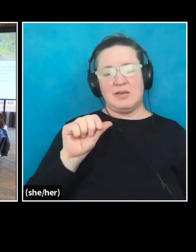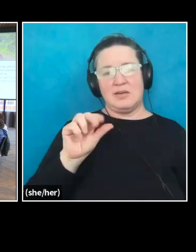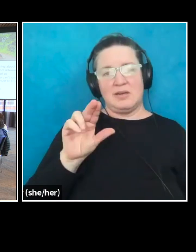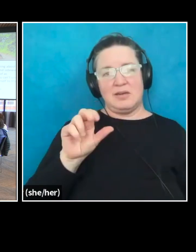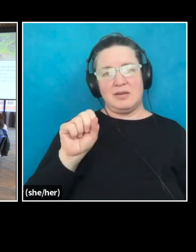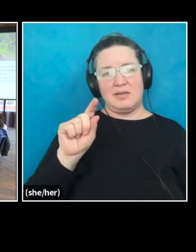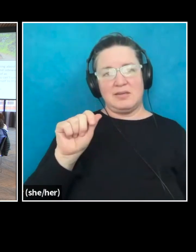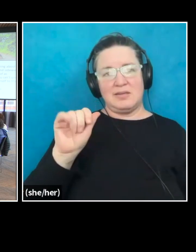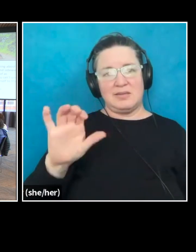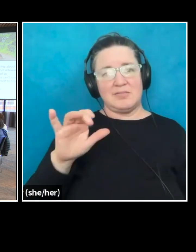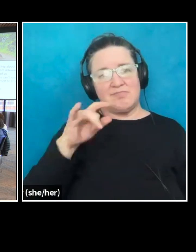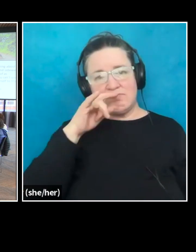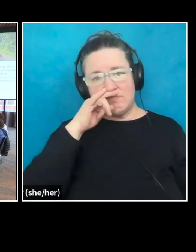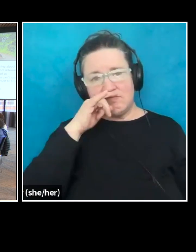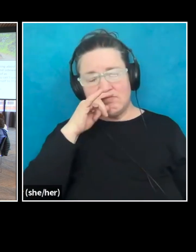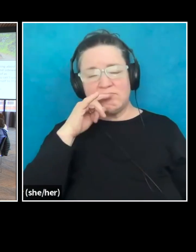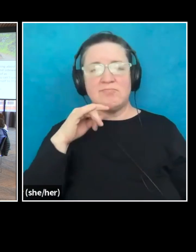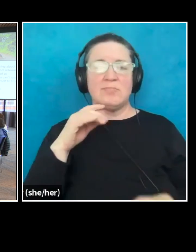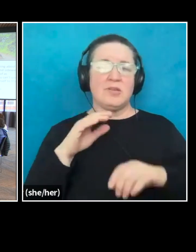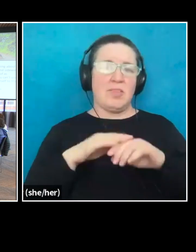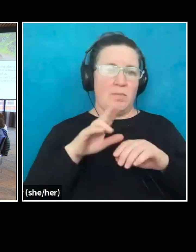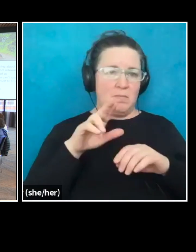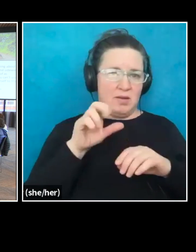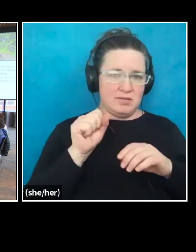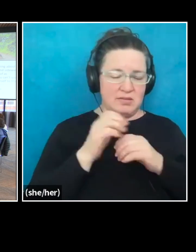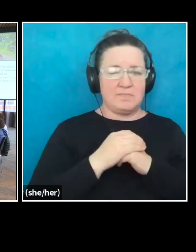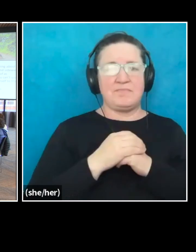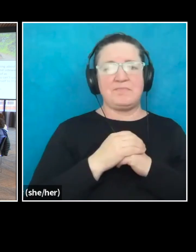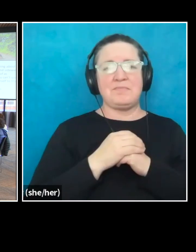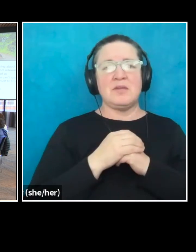uh, it was 35 miles an hour. And I know you know this project. I'm really proud of it. One of the